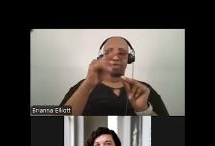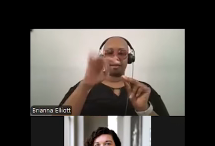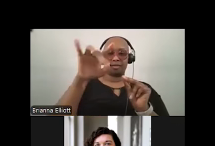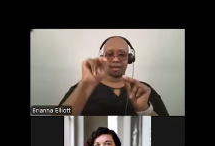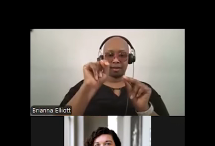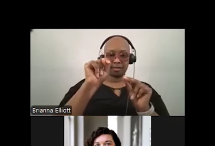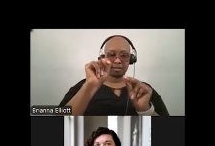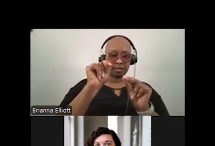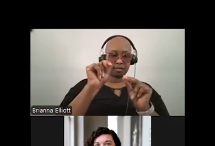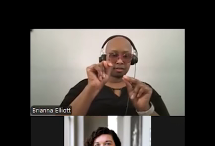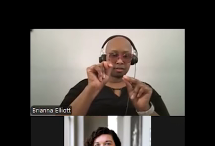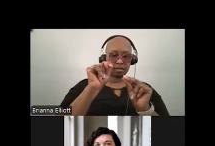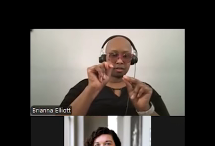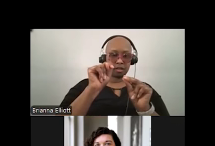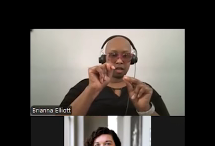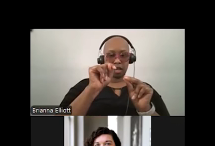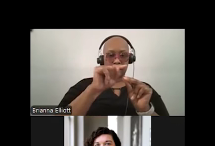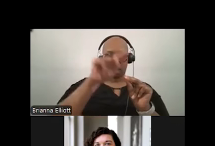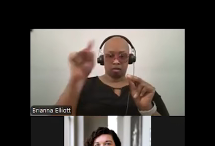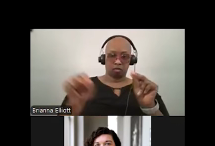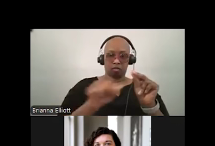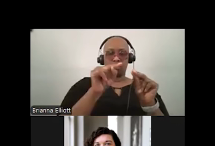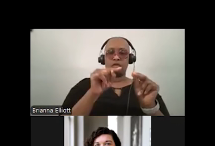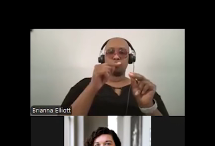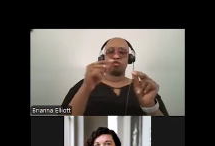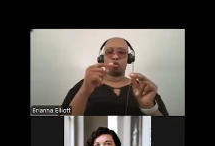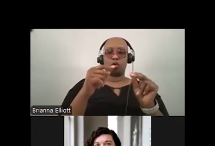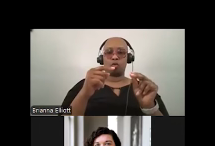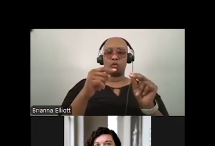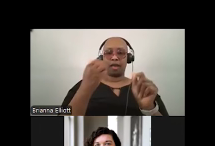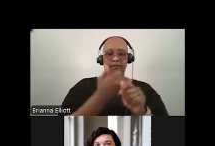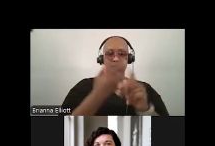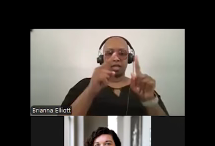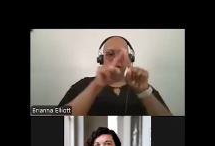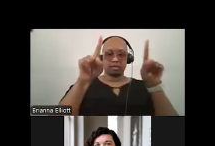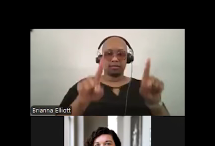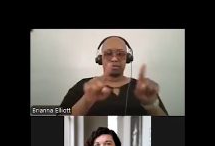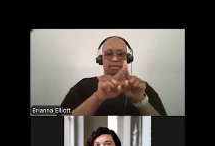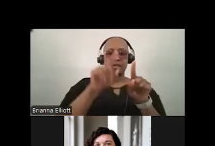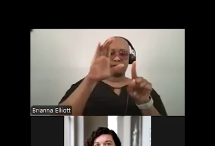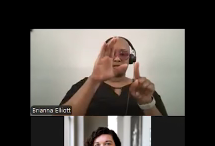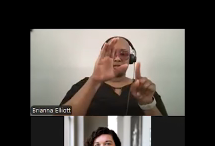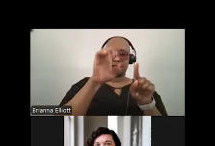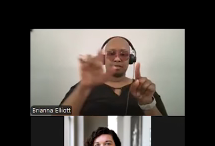the text around so that it all fits into the cell. Um, another thing you want to do is make sure that